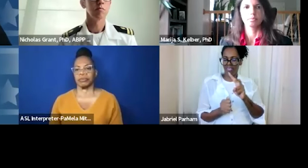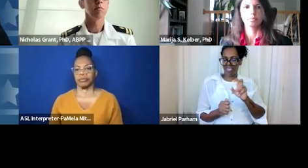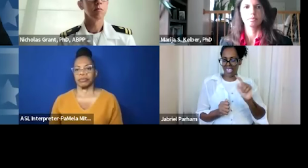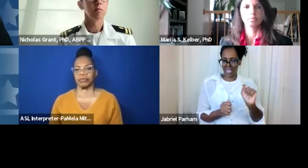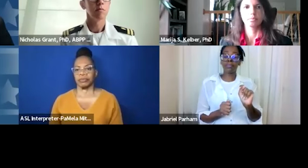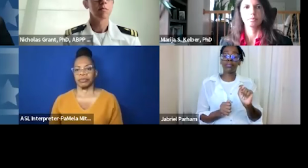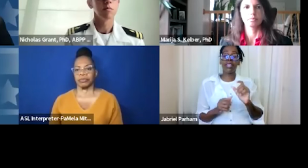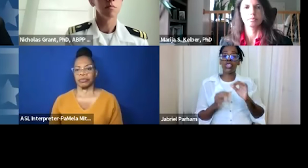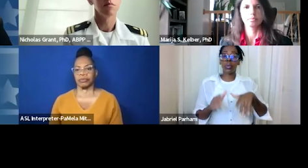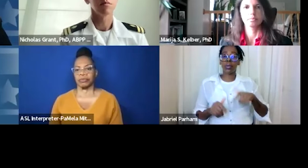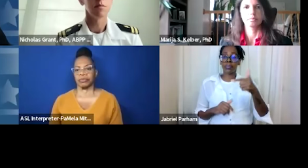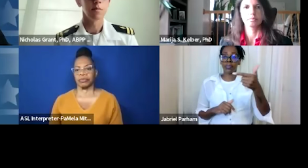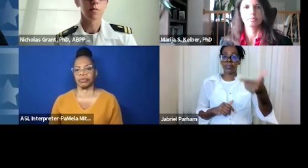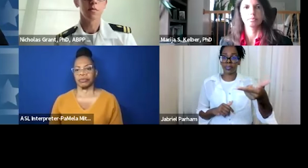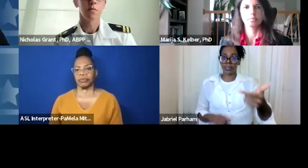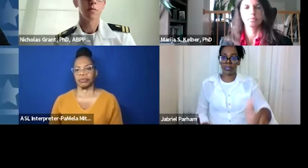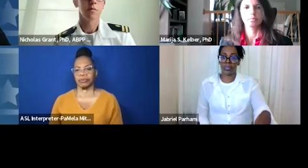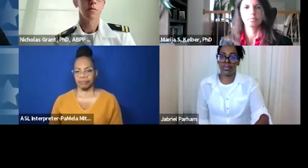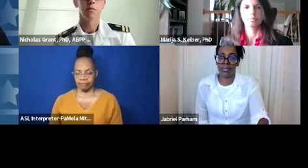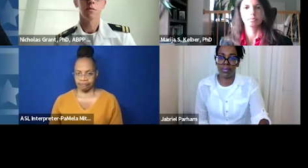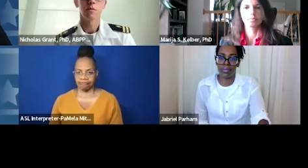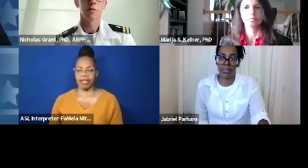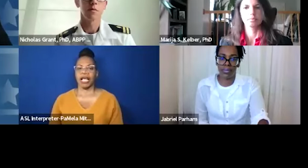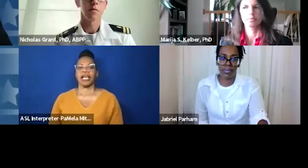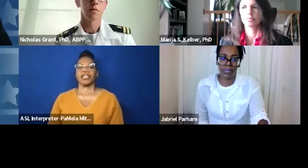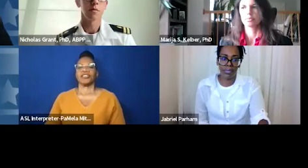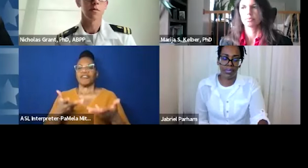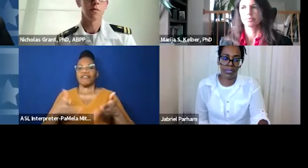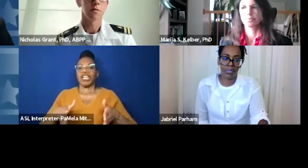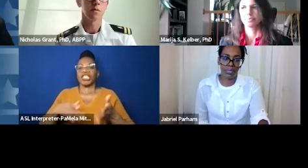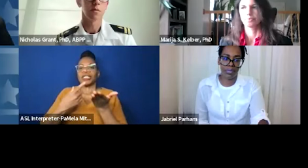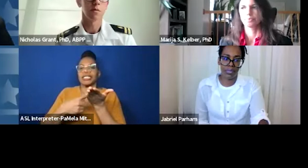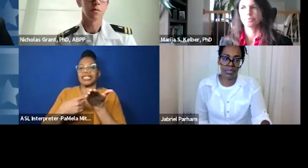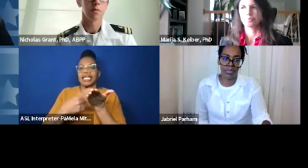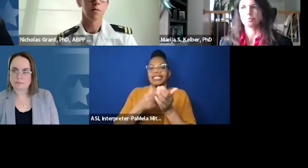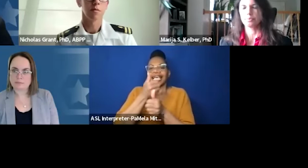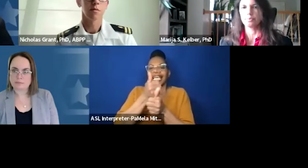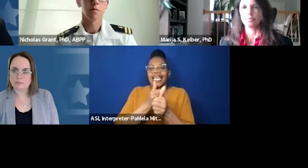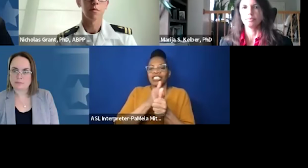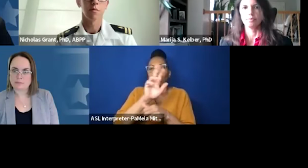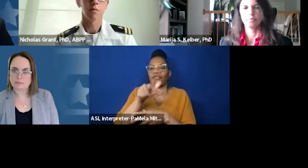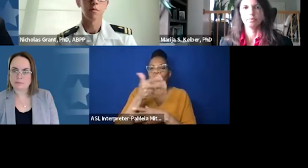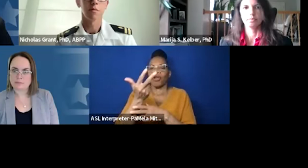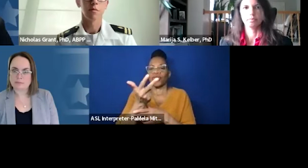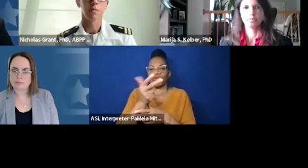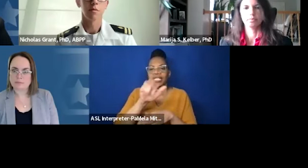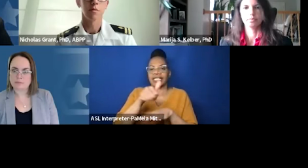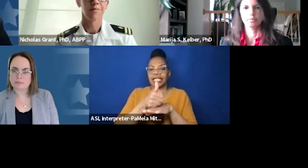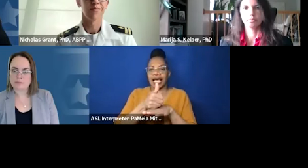So as I start to wrap up here, wanna talk a little bit about each of the three settings: veterans' courts, community correctional settings,